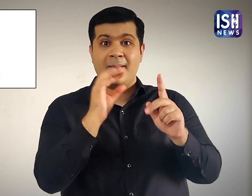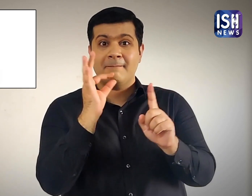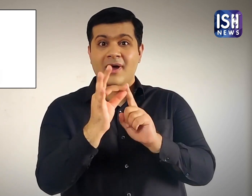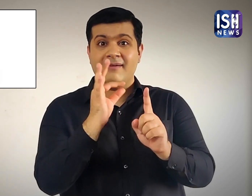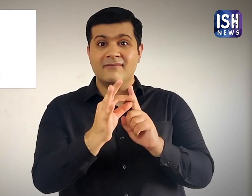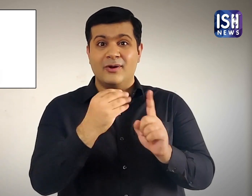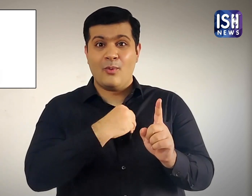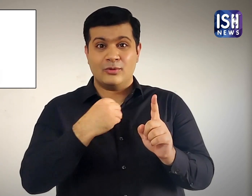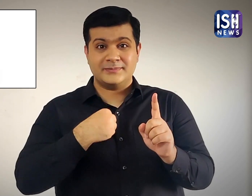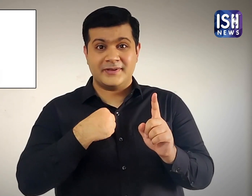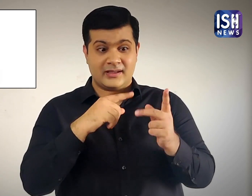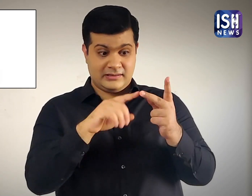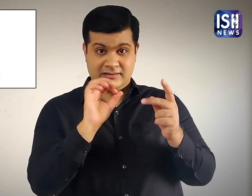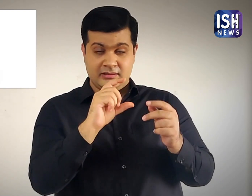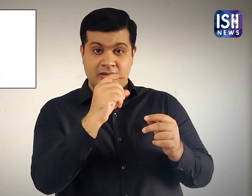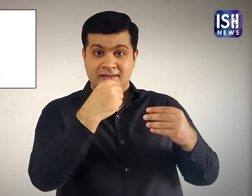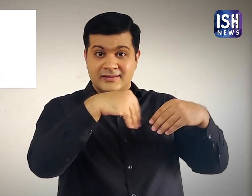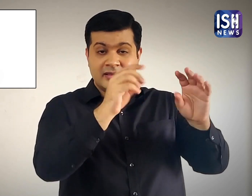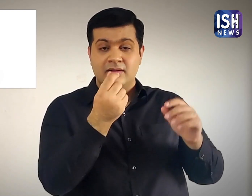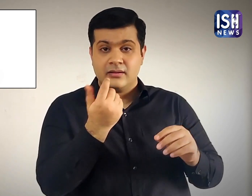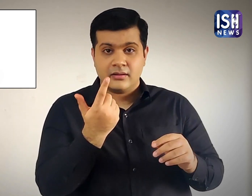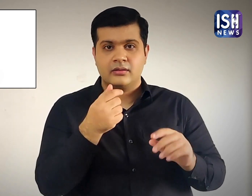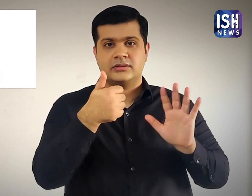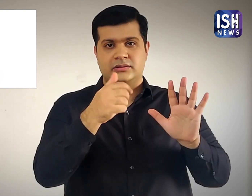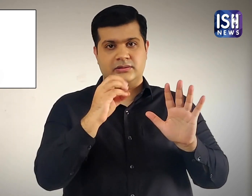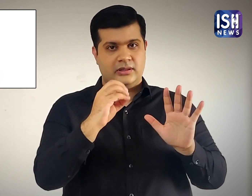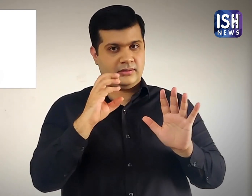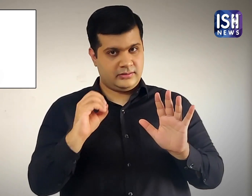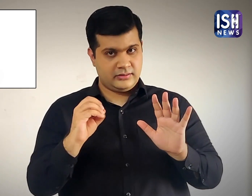and Rs 600 per dose to private hospitals.